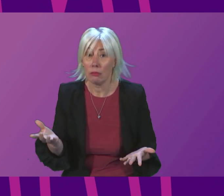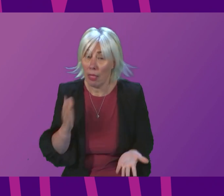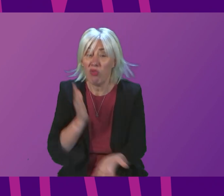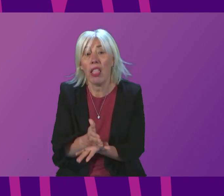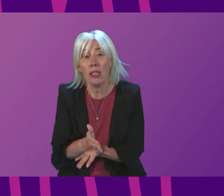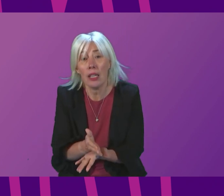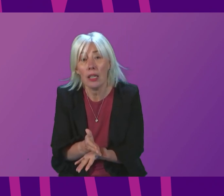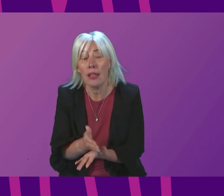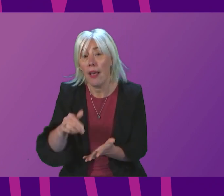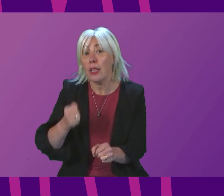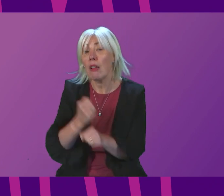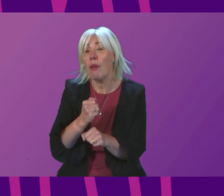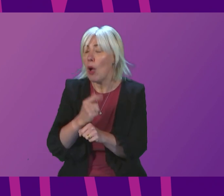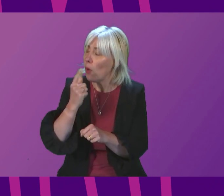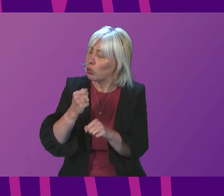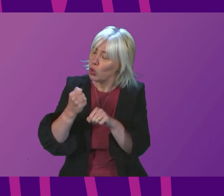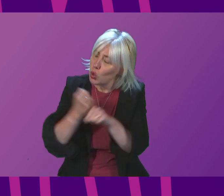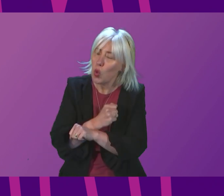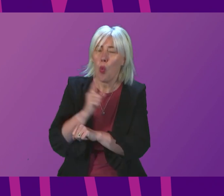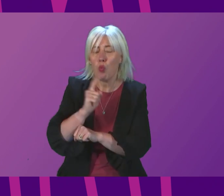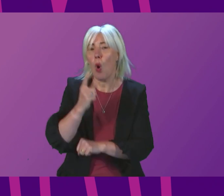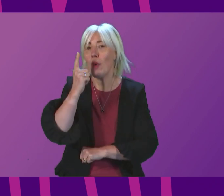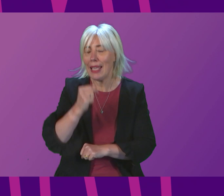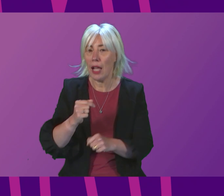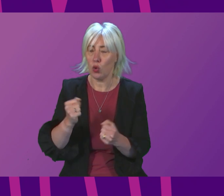This Government will do everything that we can with the powers and resources that we